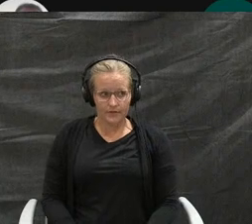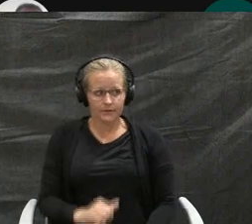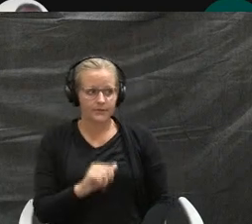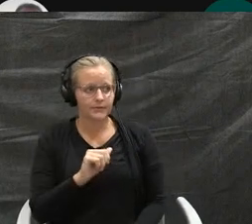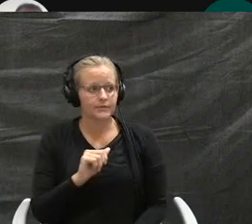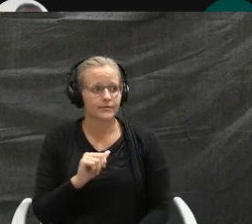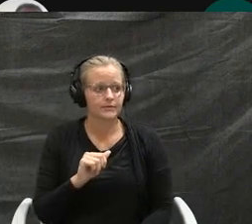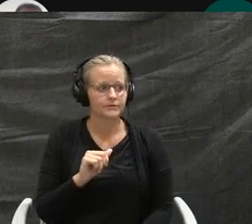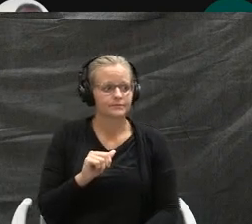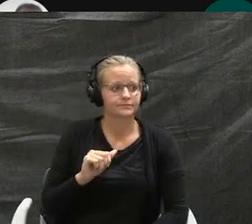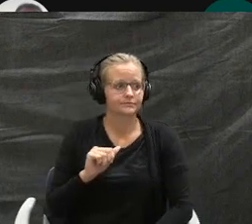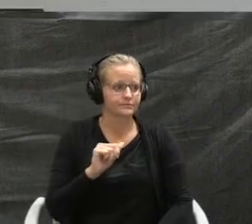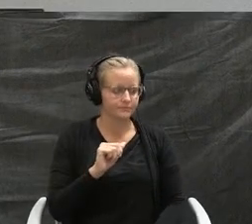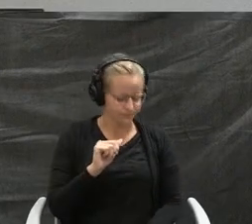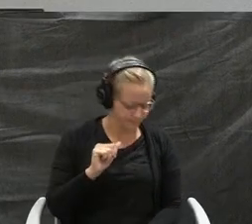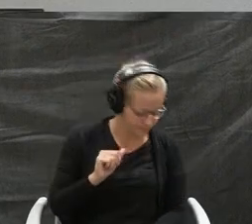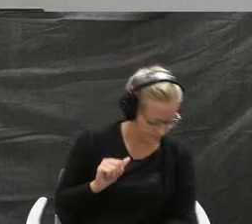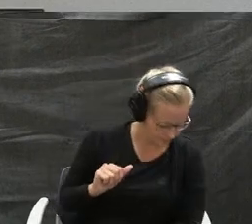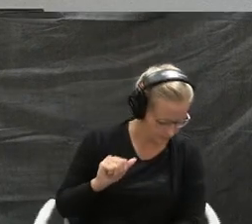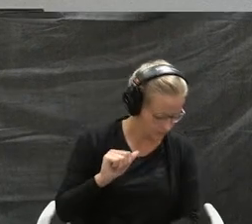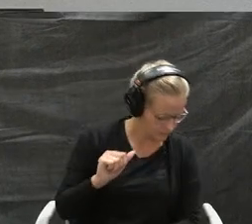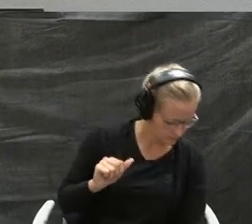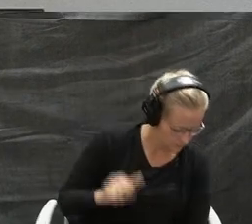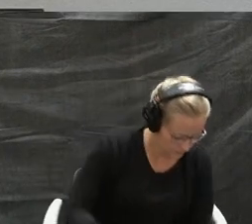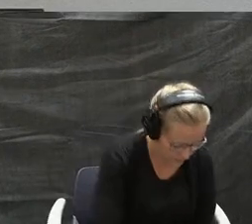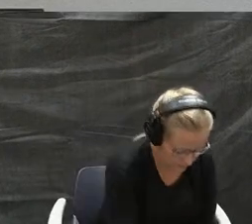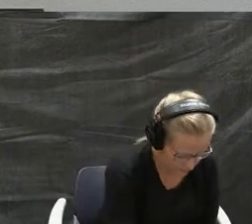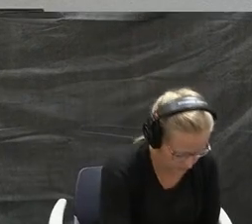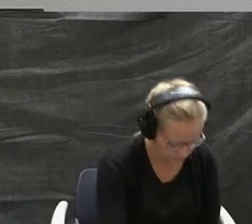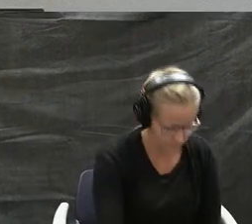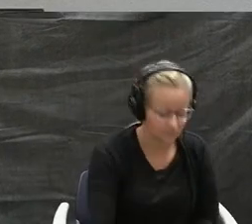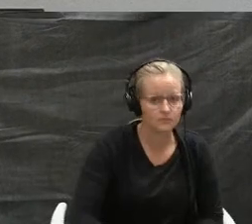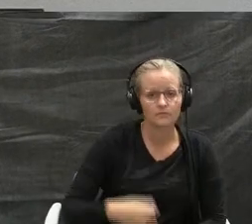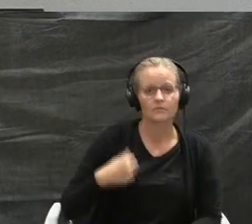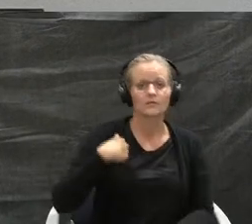the priorities that the board is always expressed to support all